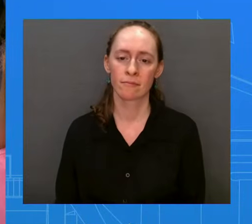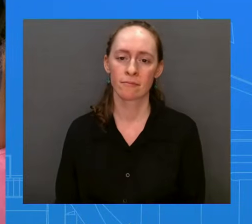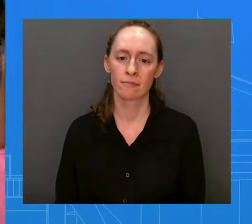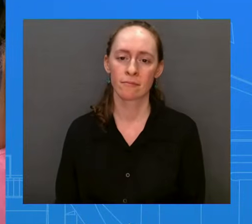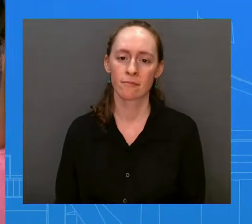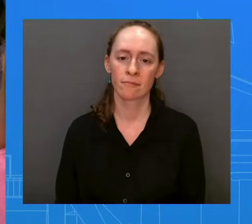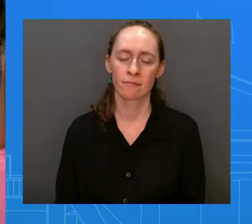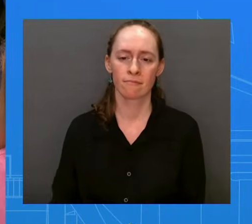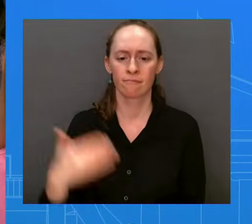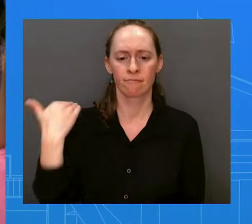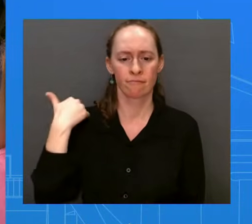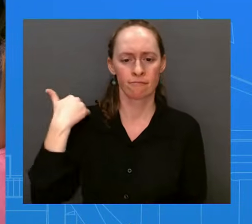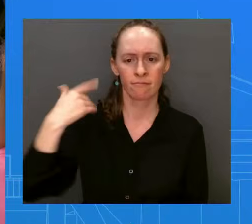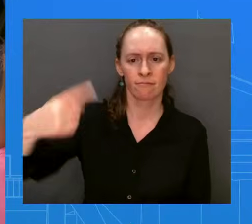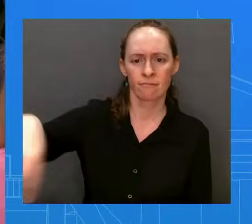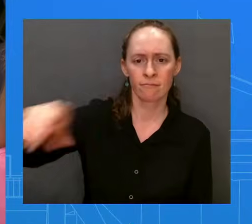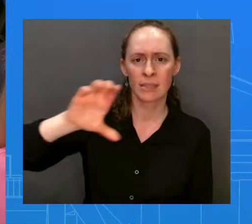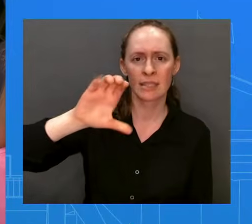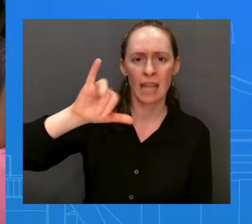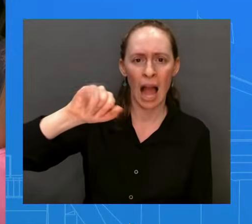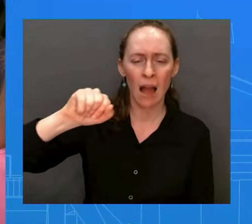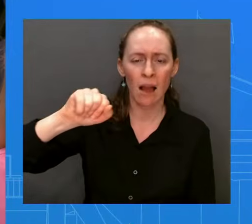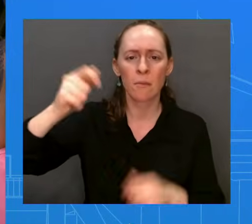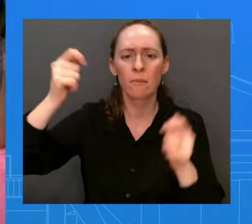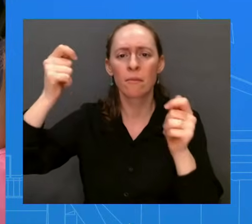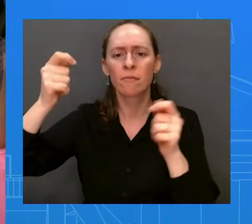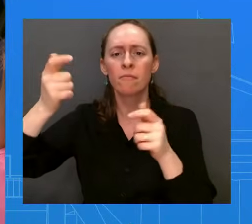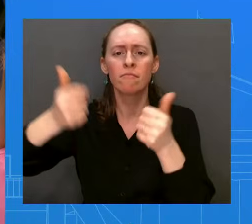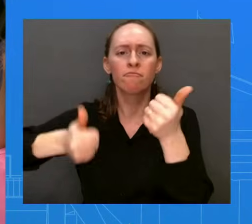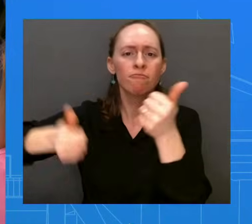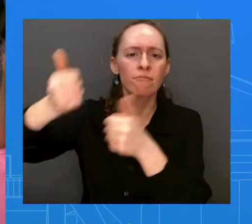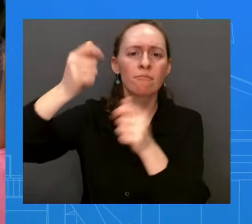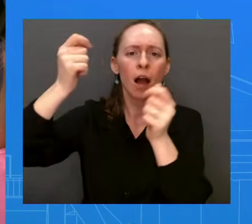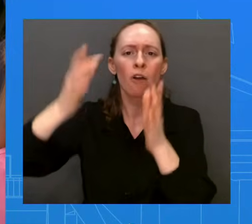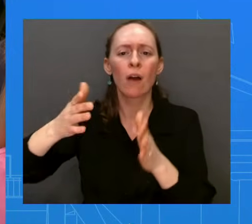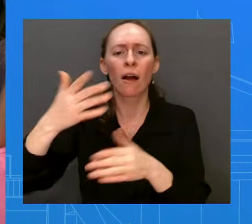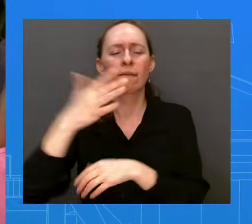that President Putin had been observed by U.S. officials